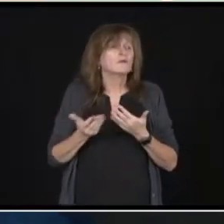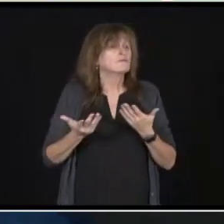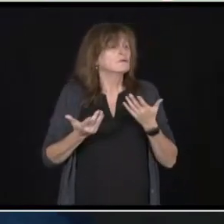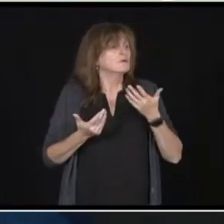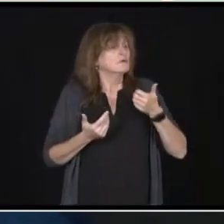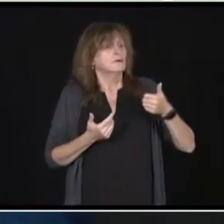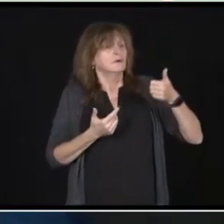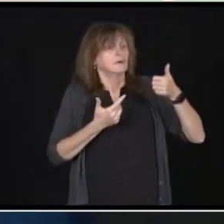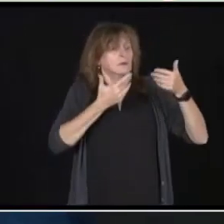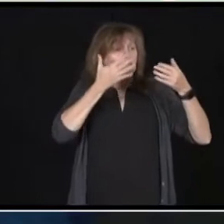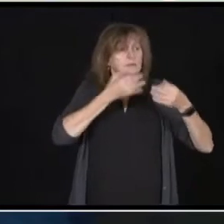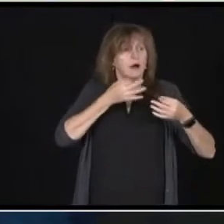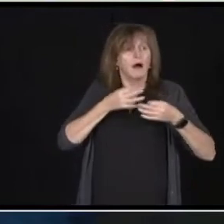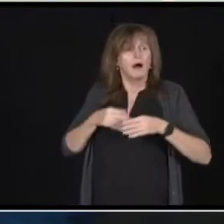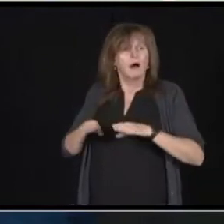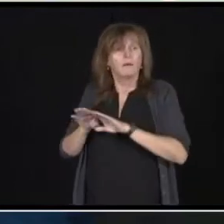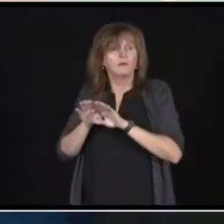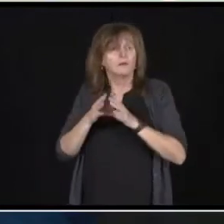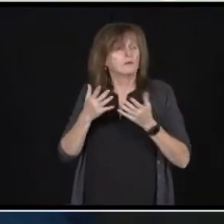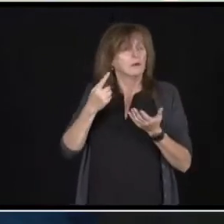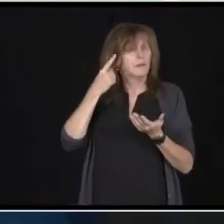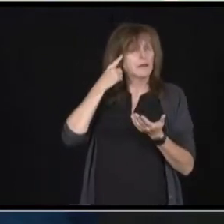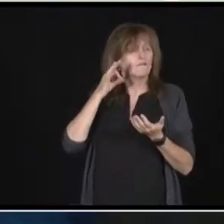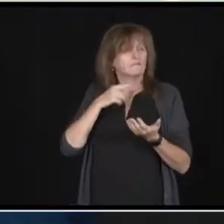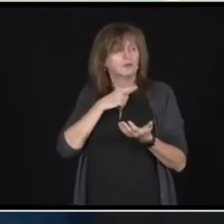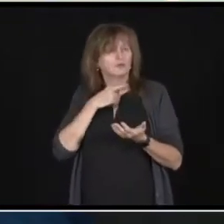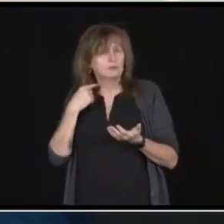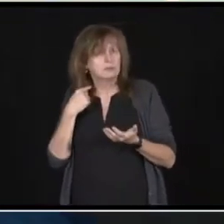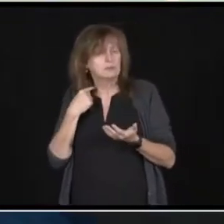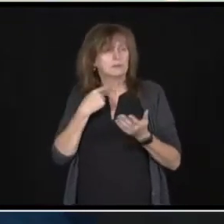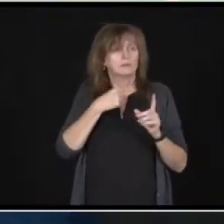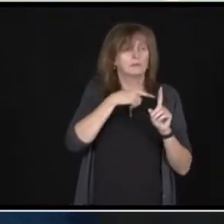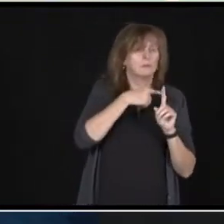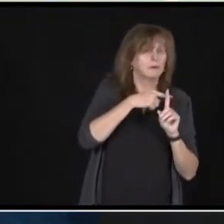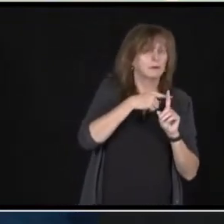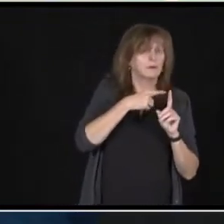So whenever we make these decisions, we have to consider obviously the risks and benefits.